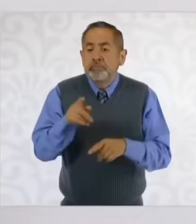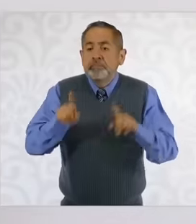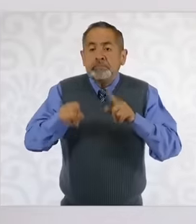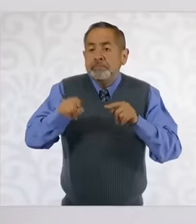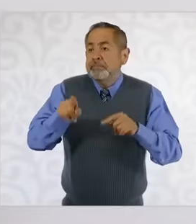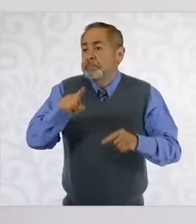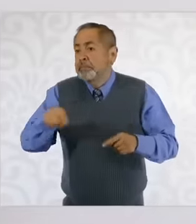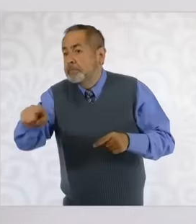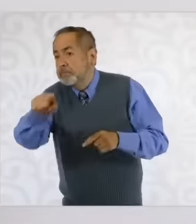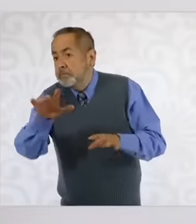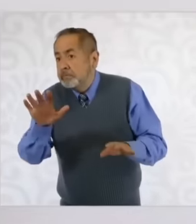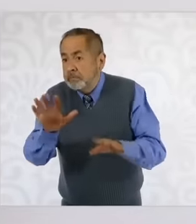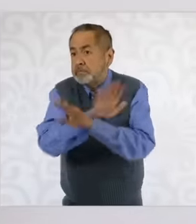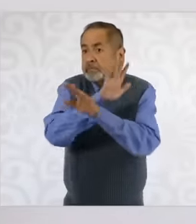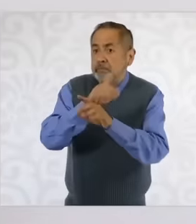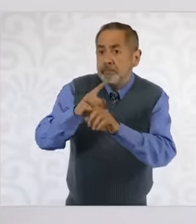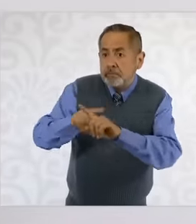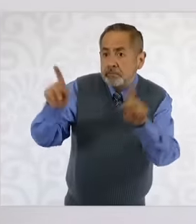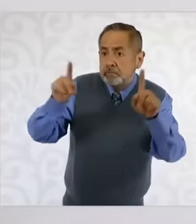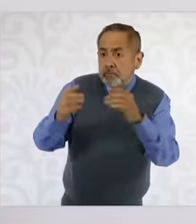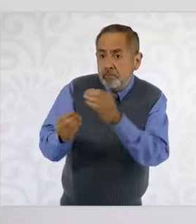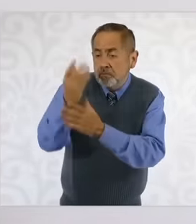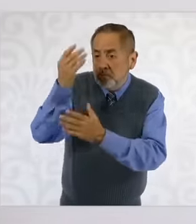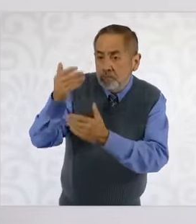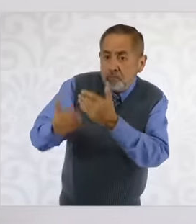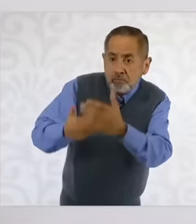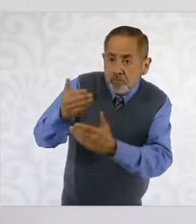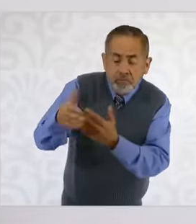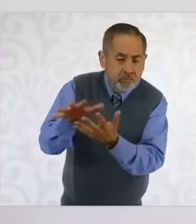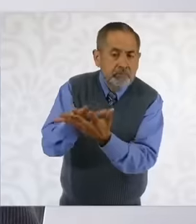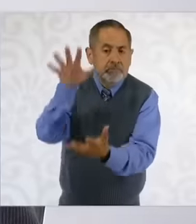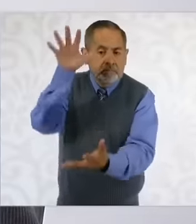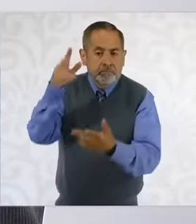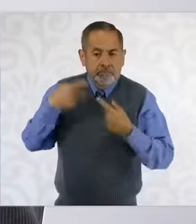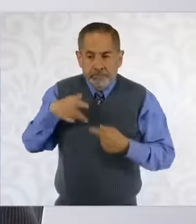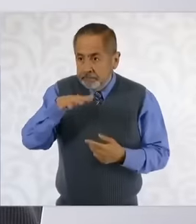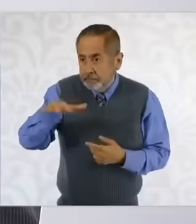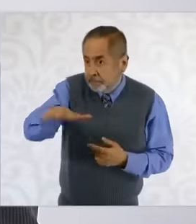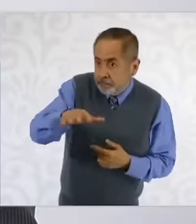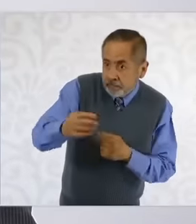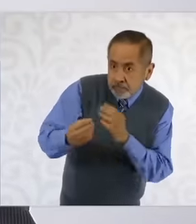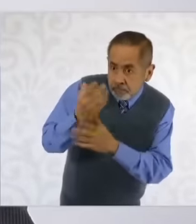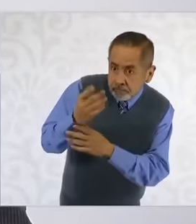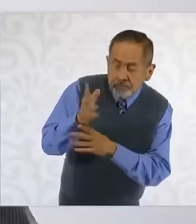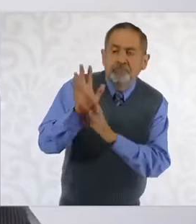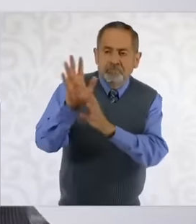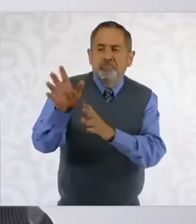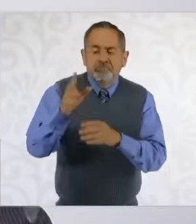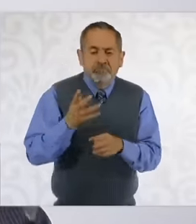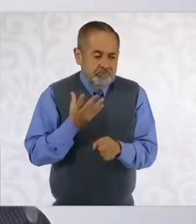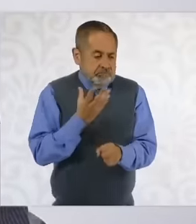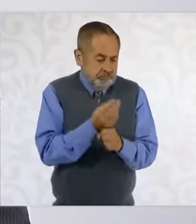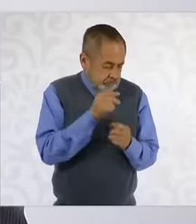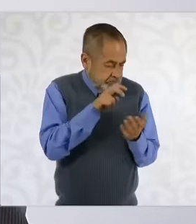fundamentally demanded by the popular majorities of our country And this is how in the article